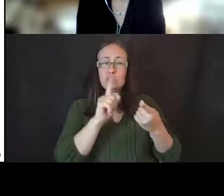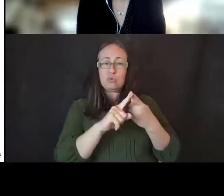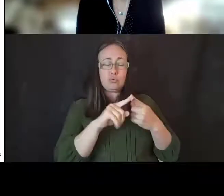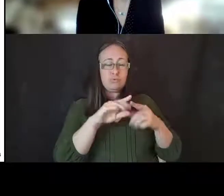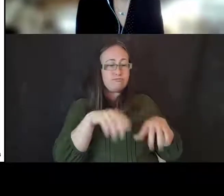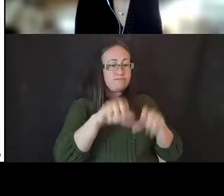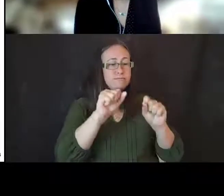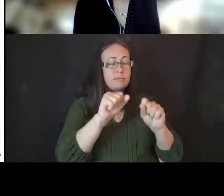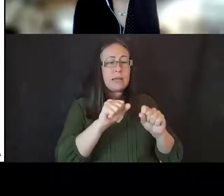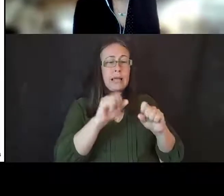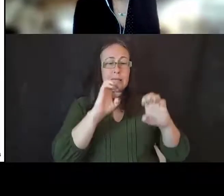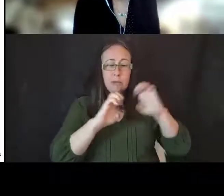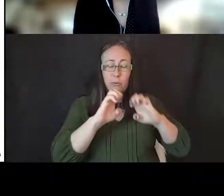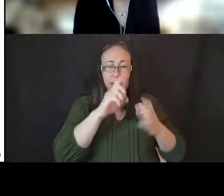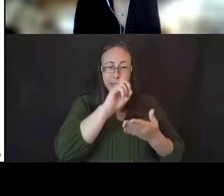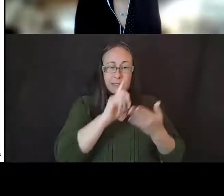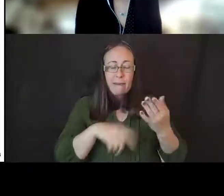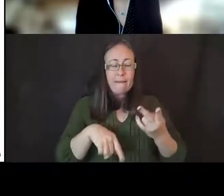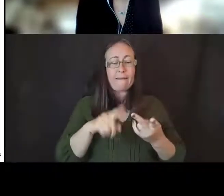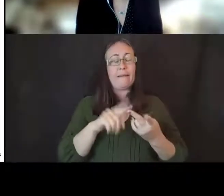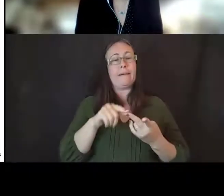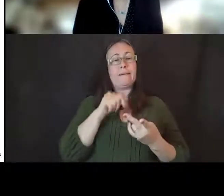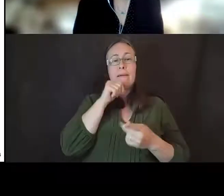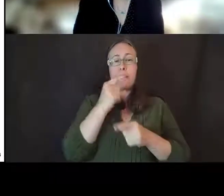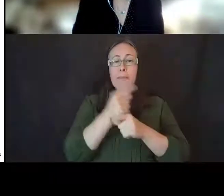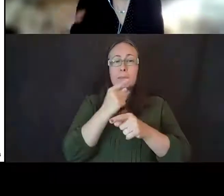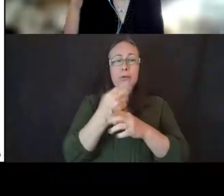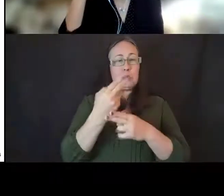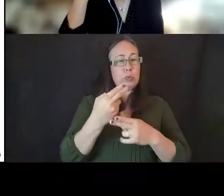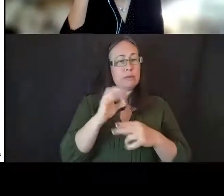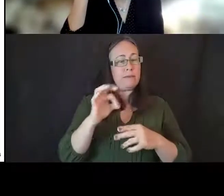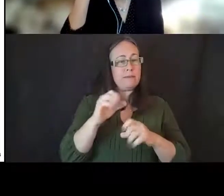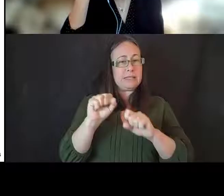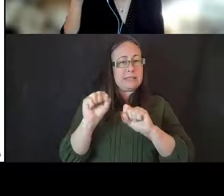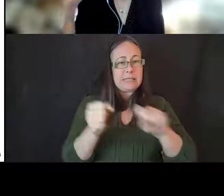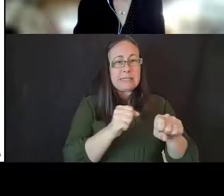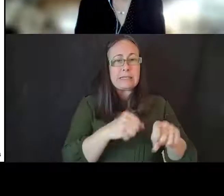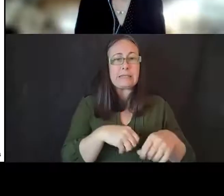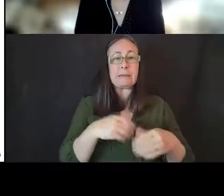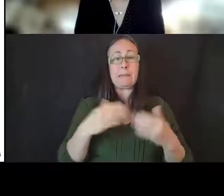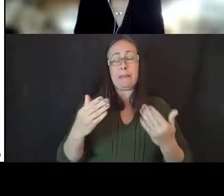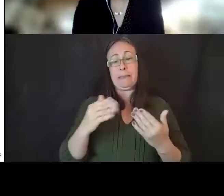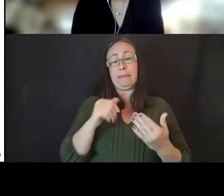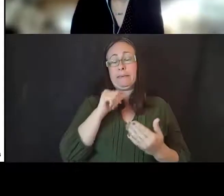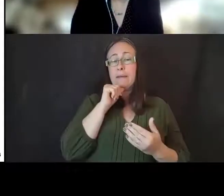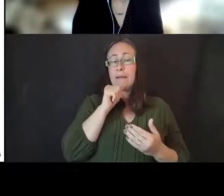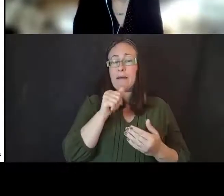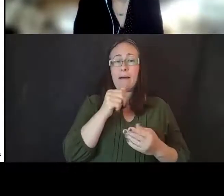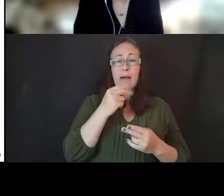There could be inappropriate use of statistics, so if an individual didn't learn how to properly use statistics.